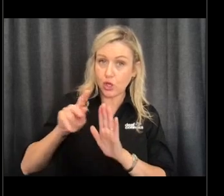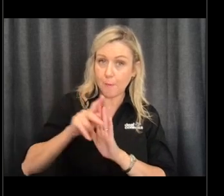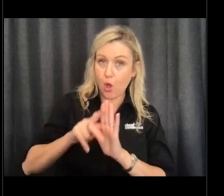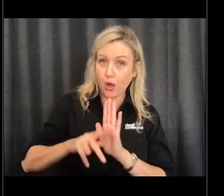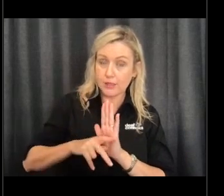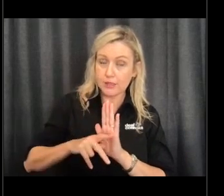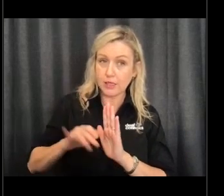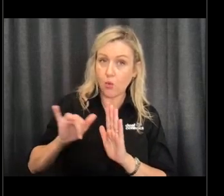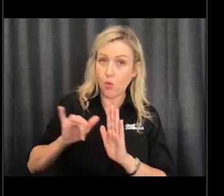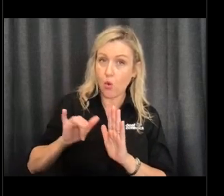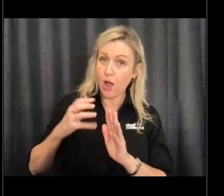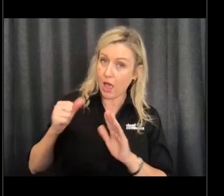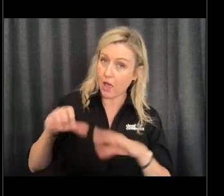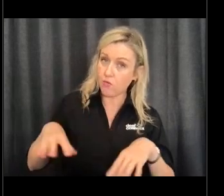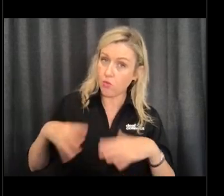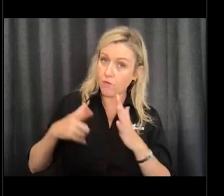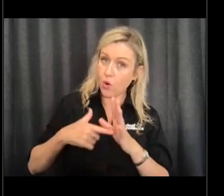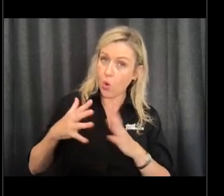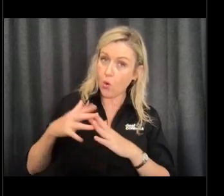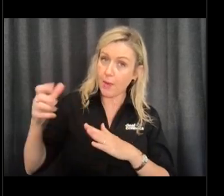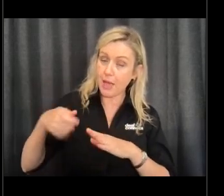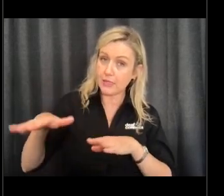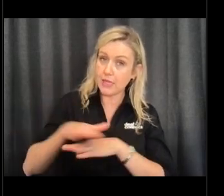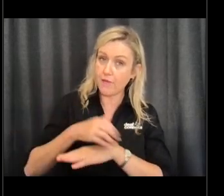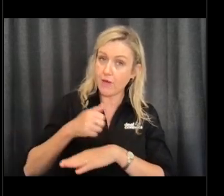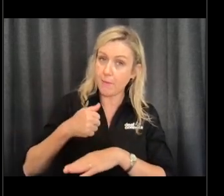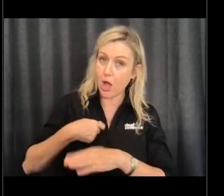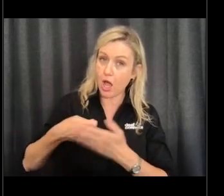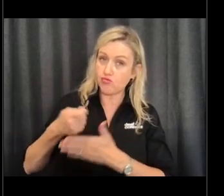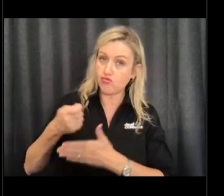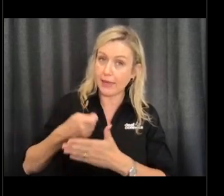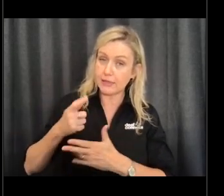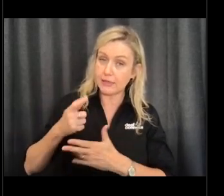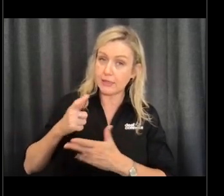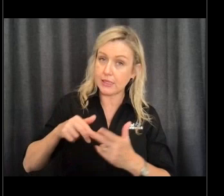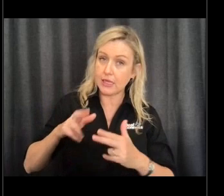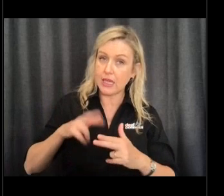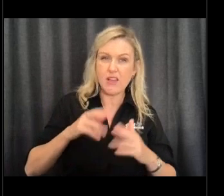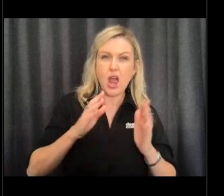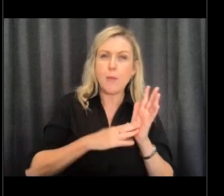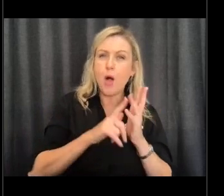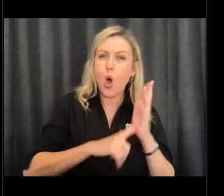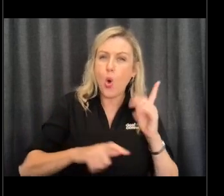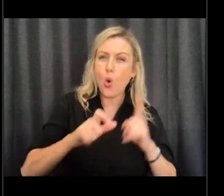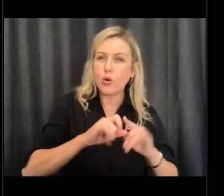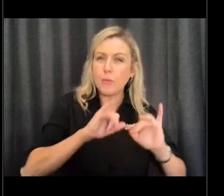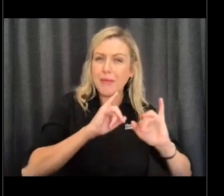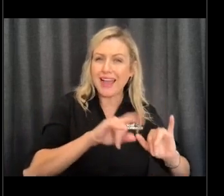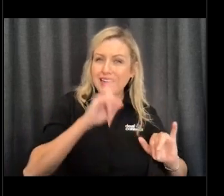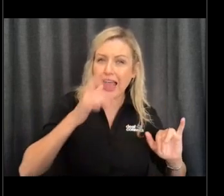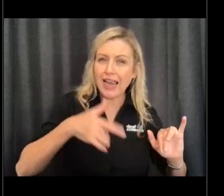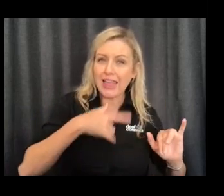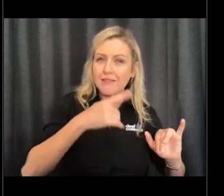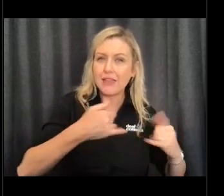need to cover your rent if it's deemed unliveable because of mould and things like that? What that's referring to is temporary accommodation.